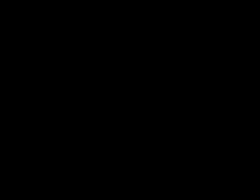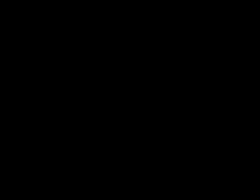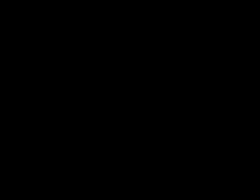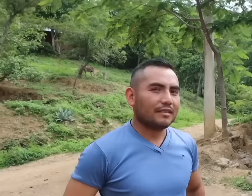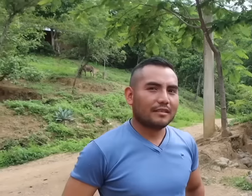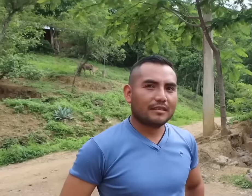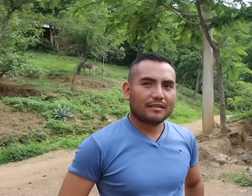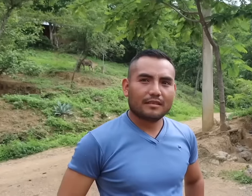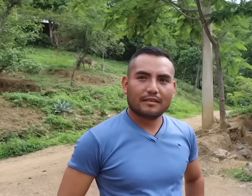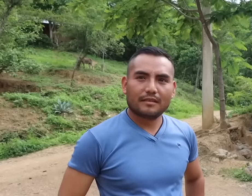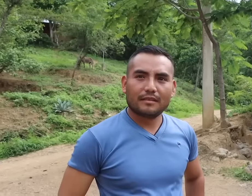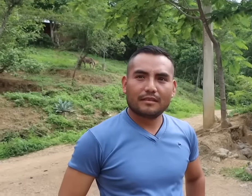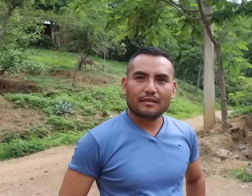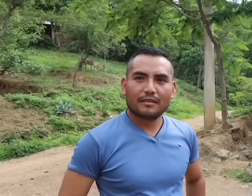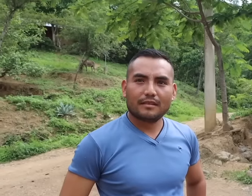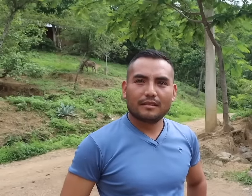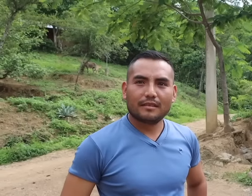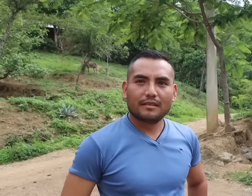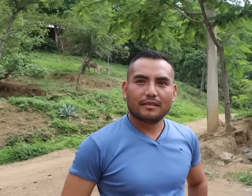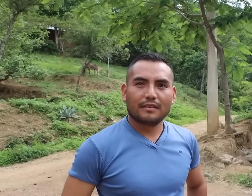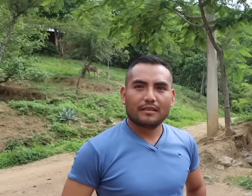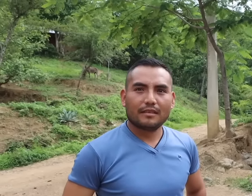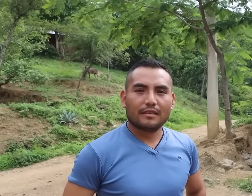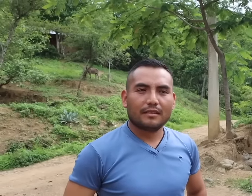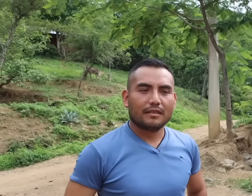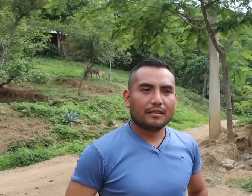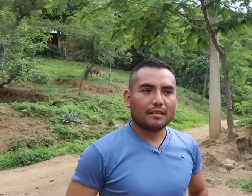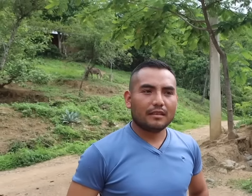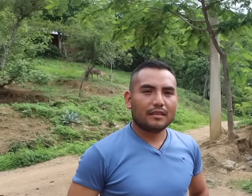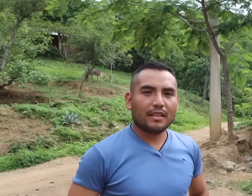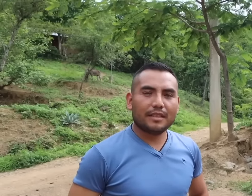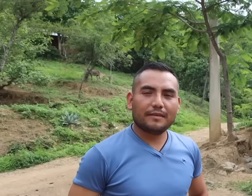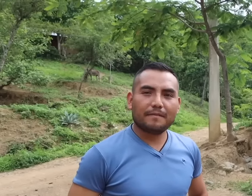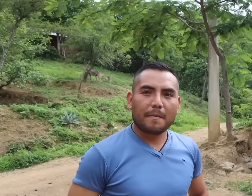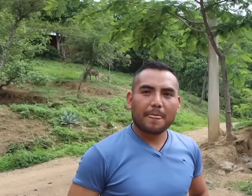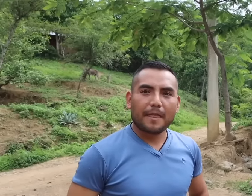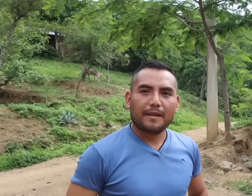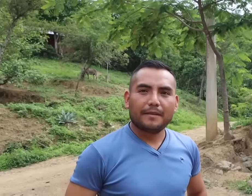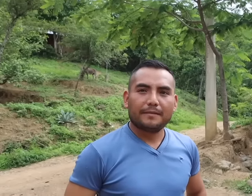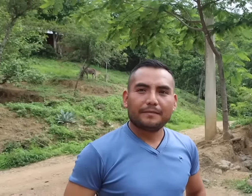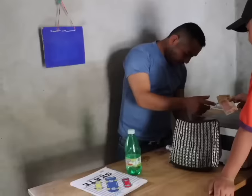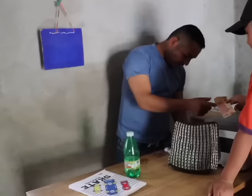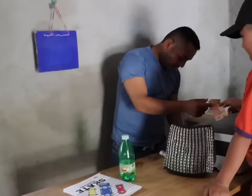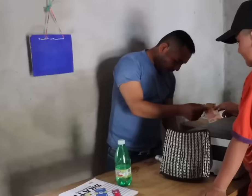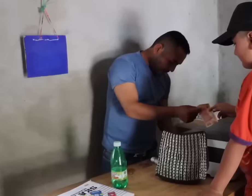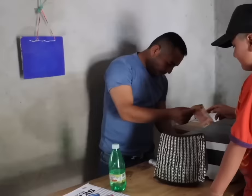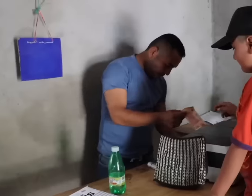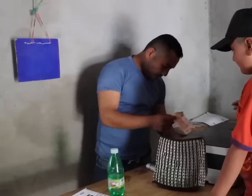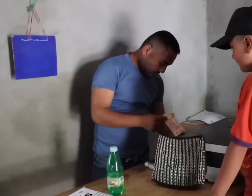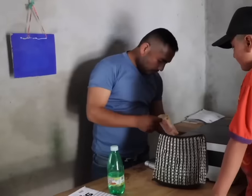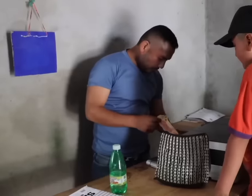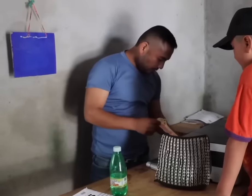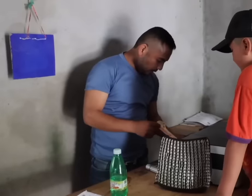He is David, he lives in the southern mountains of the State of Oaxaca. He currently has the internet service